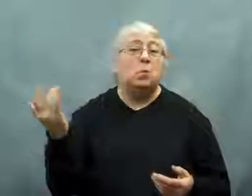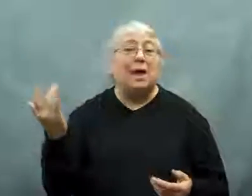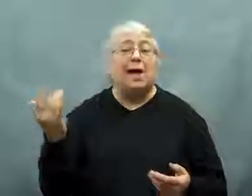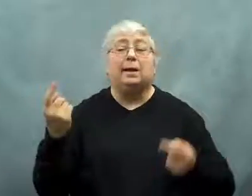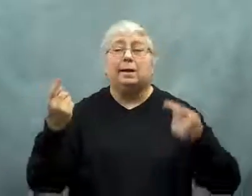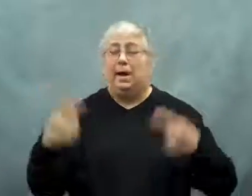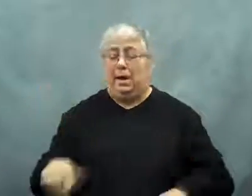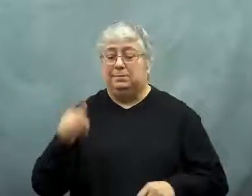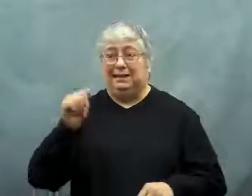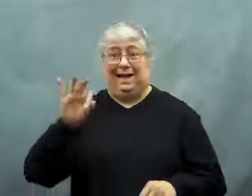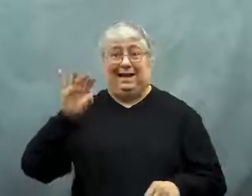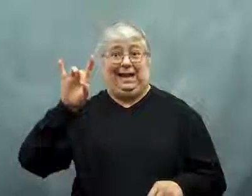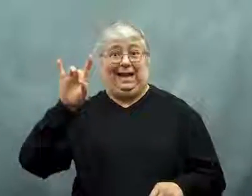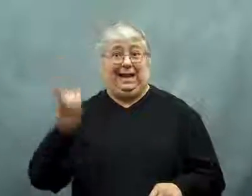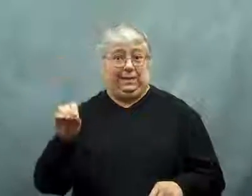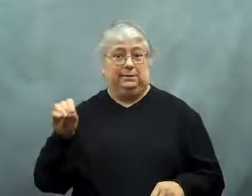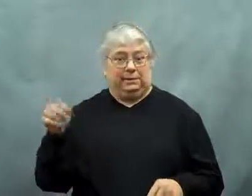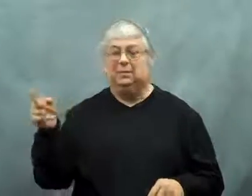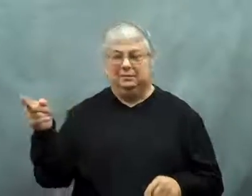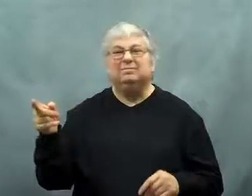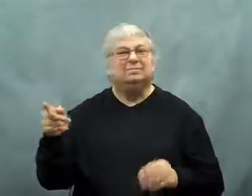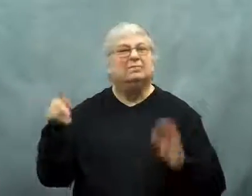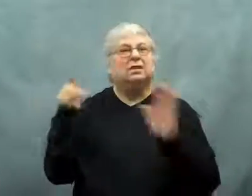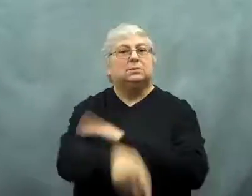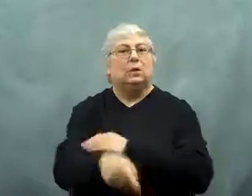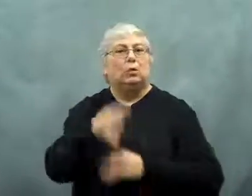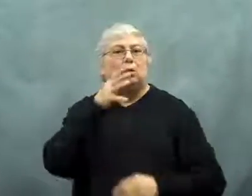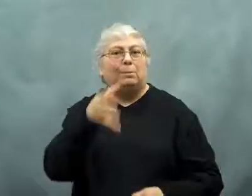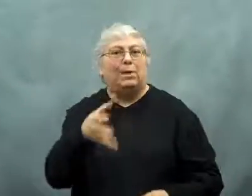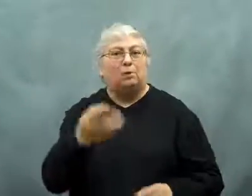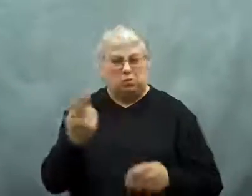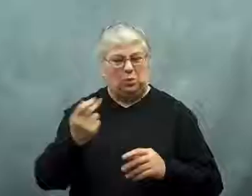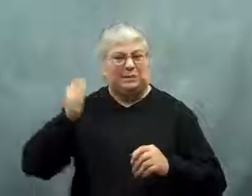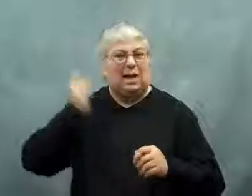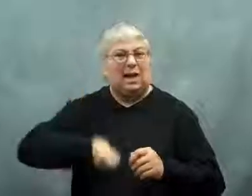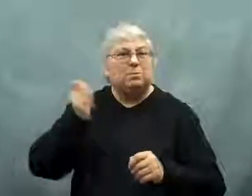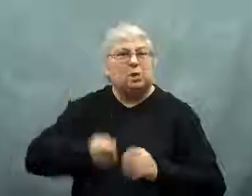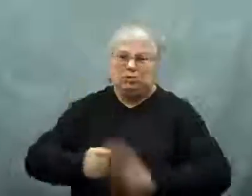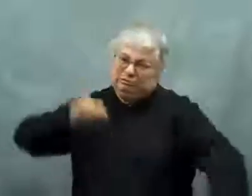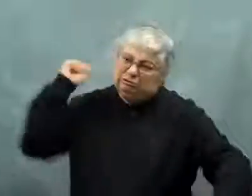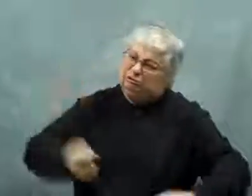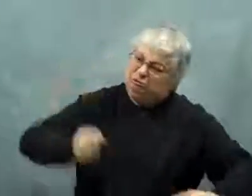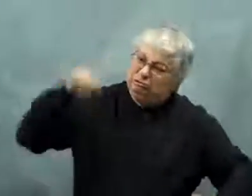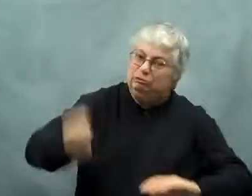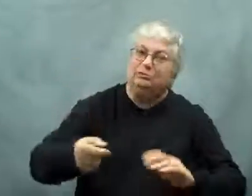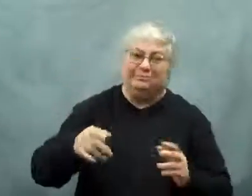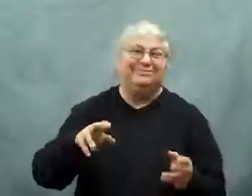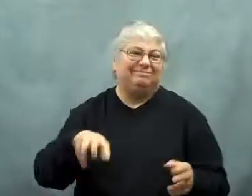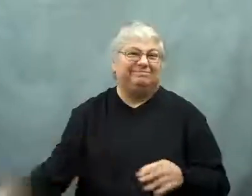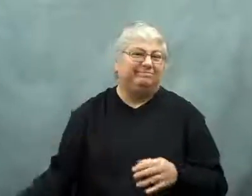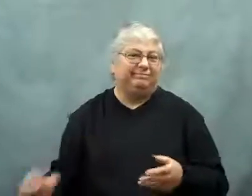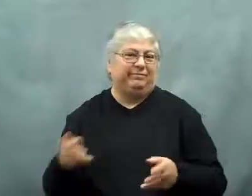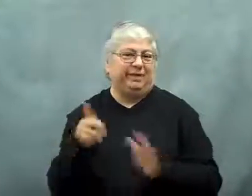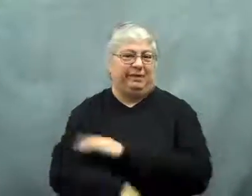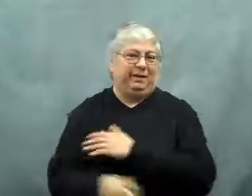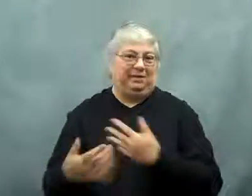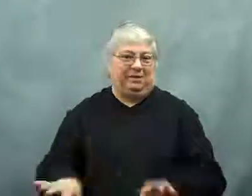He had killed his grandmother with a hammer in 1980.